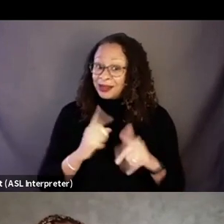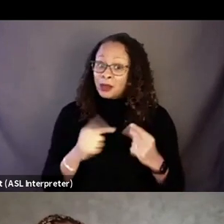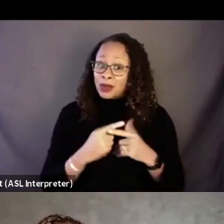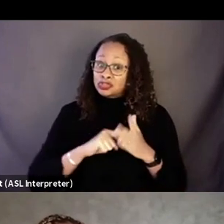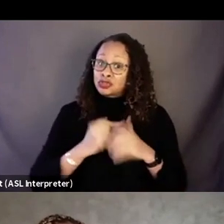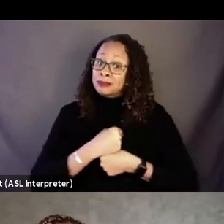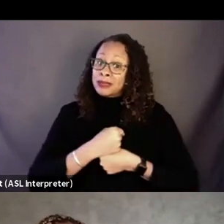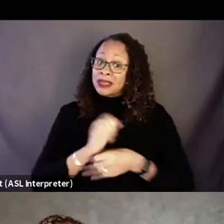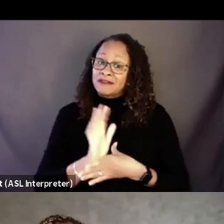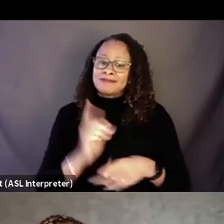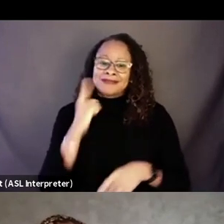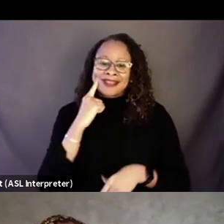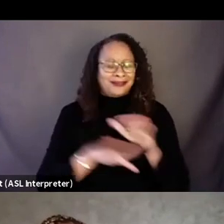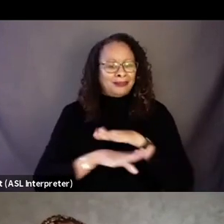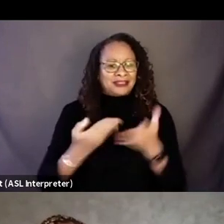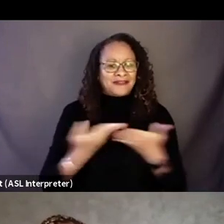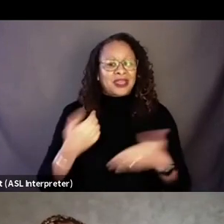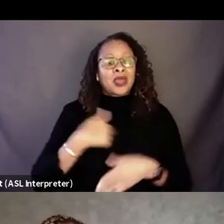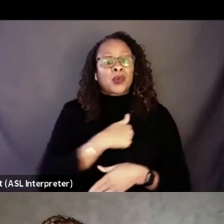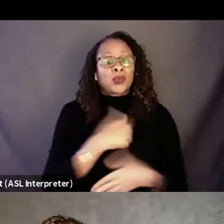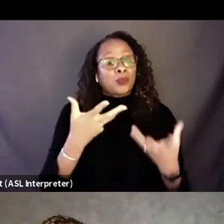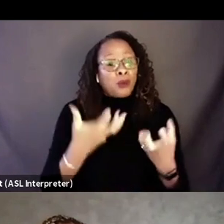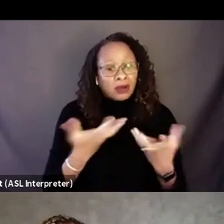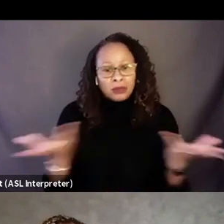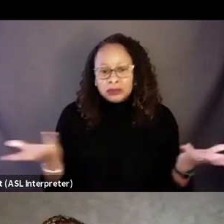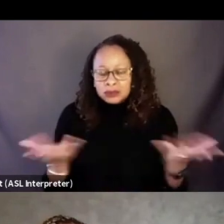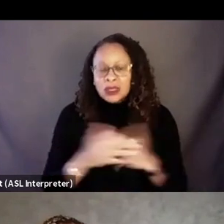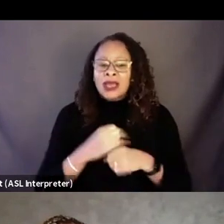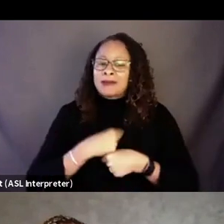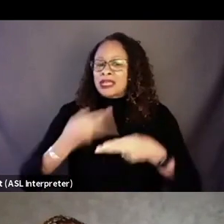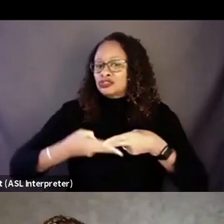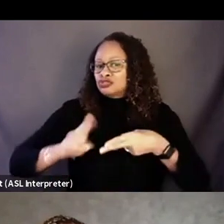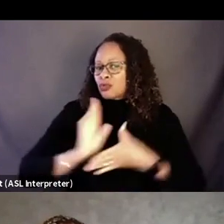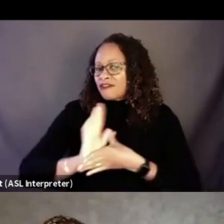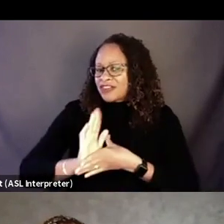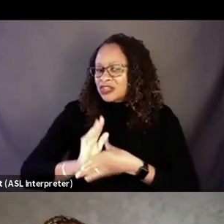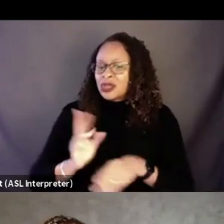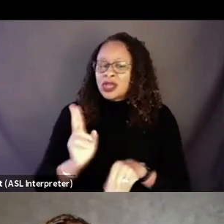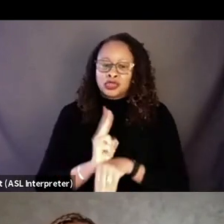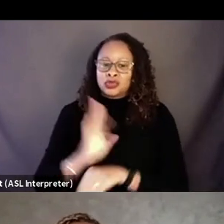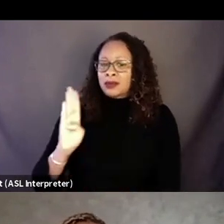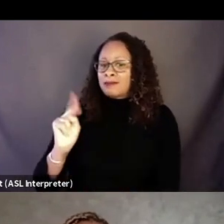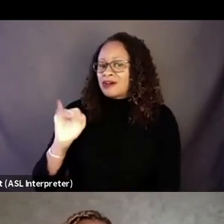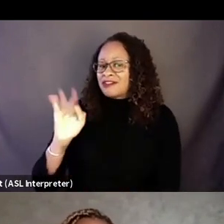I think the basic thing we just wanted was to make a short video using Boniface's protests